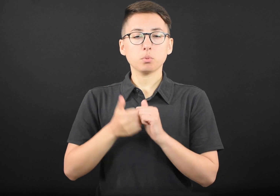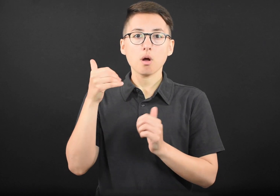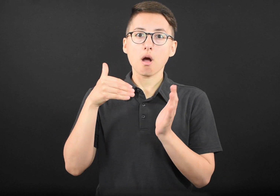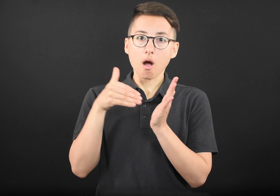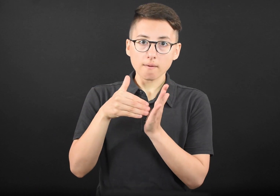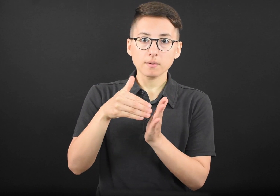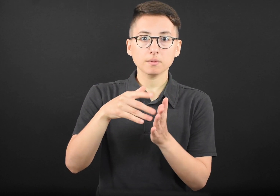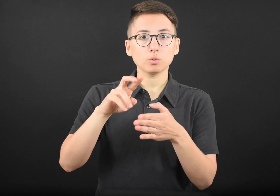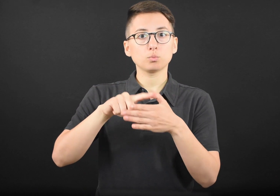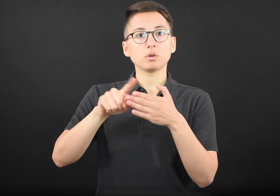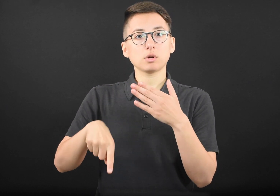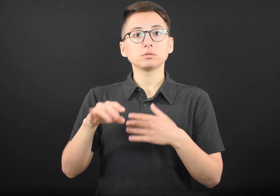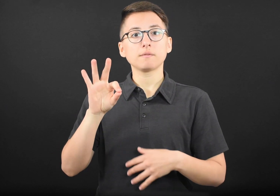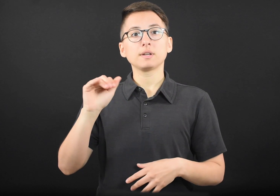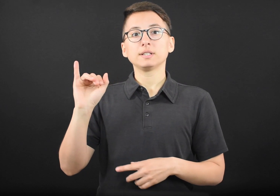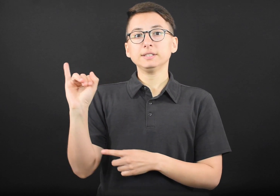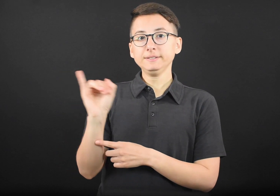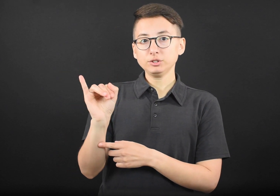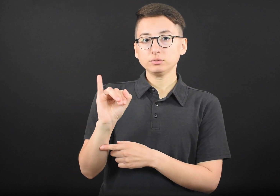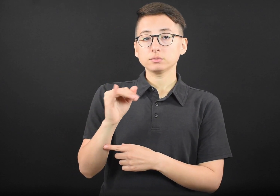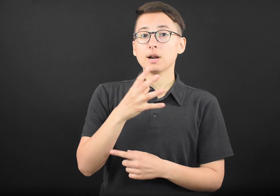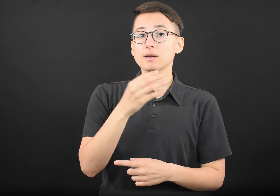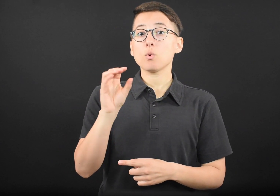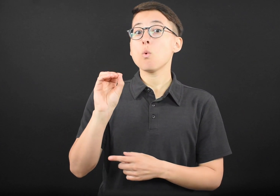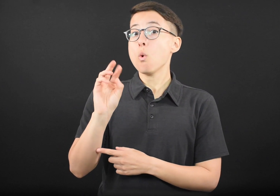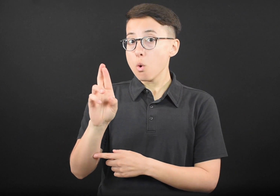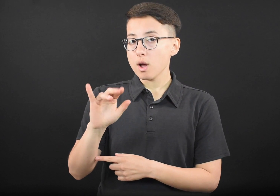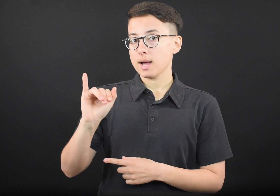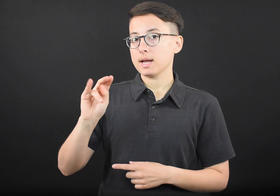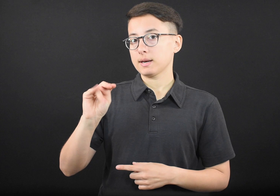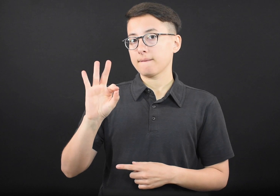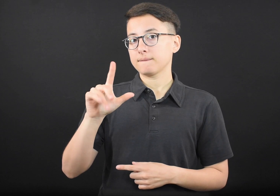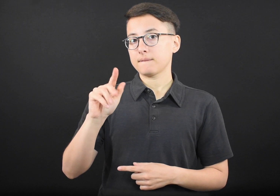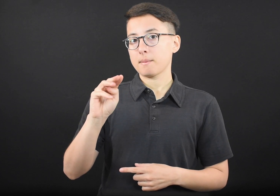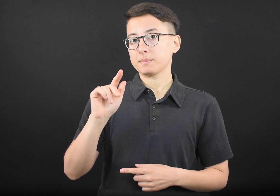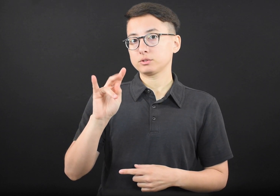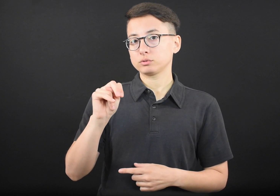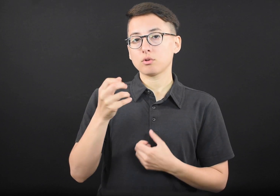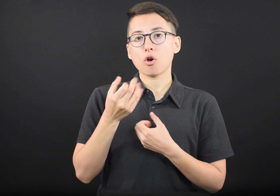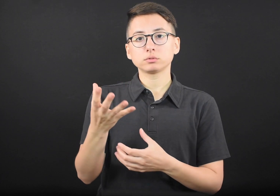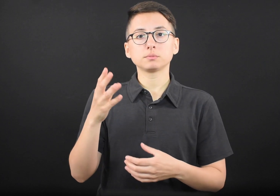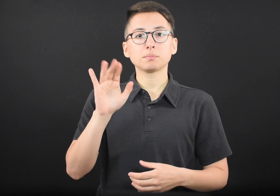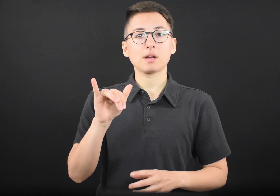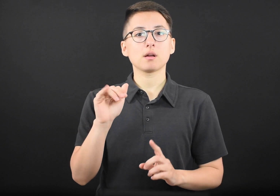are most often the result of an infection and/or inflammation caused by a virus.